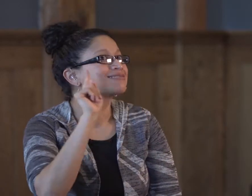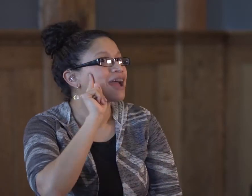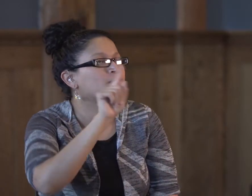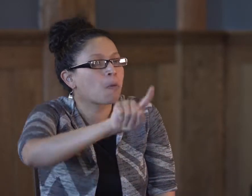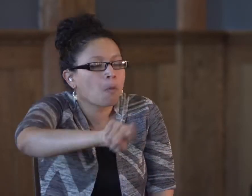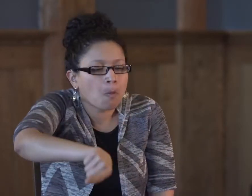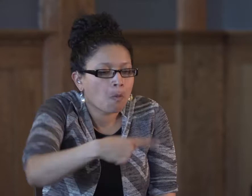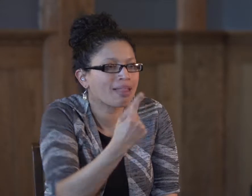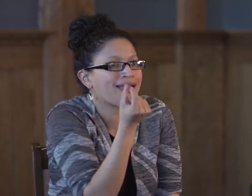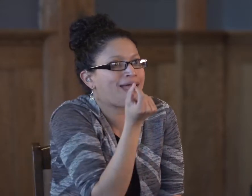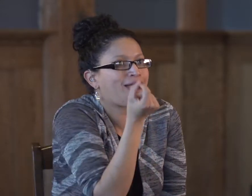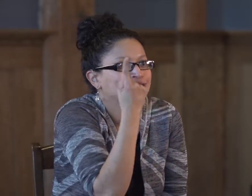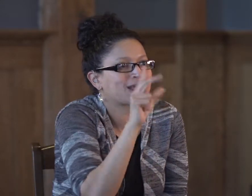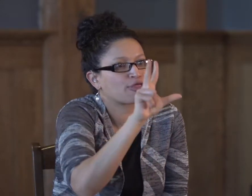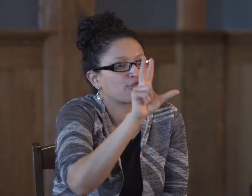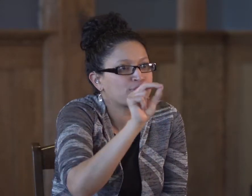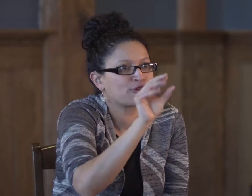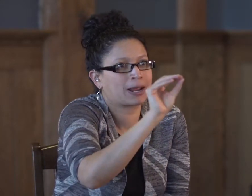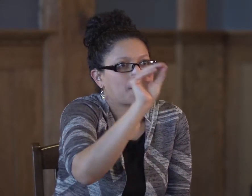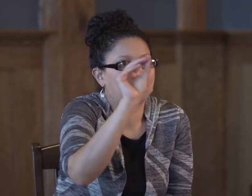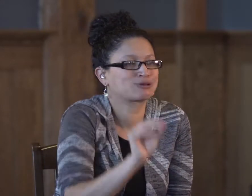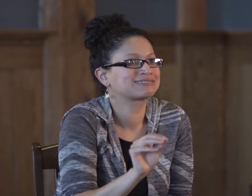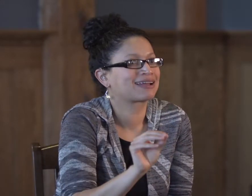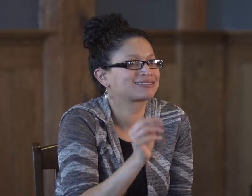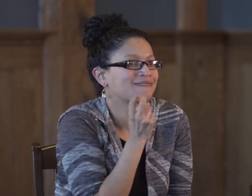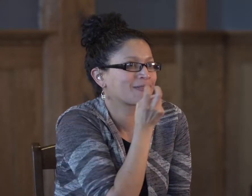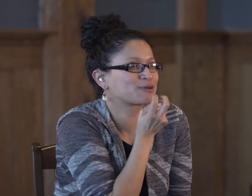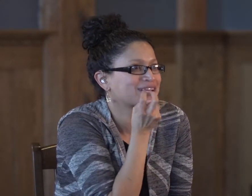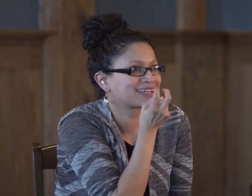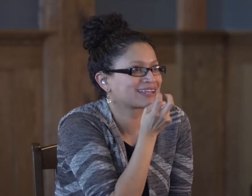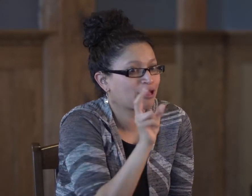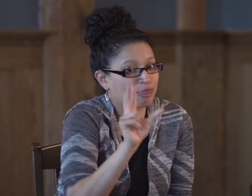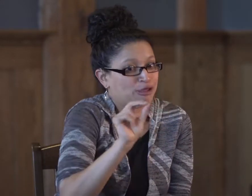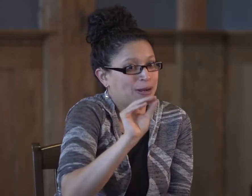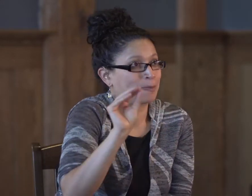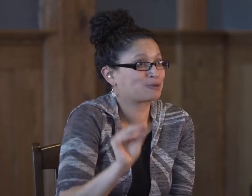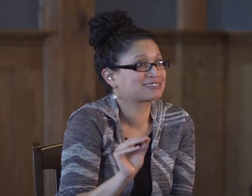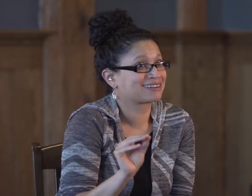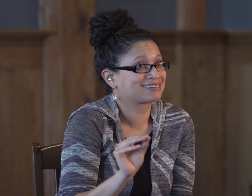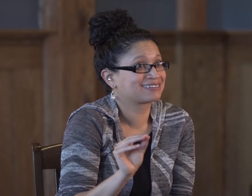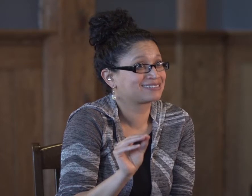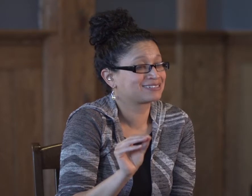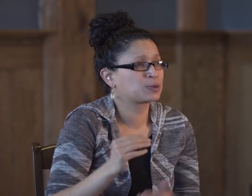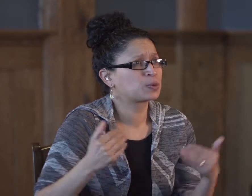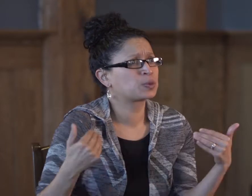tell you that the fact is that Deaf individuals are only able to understand 30% of what is